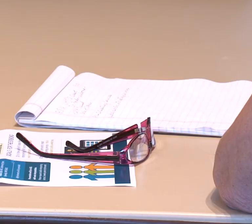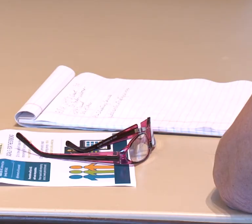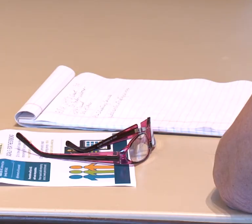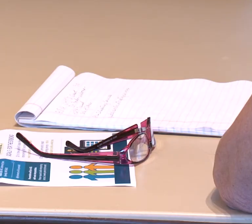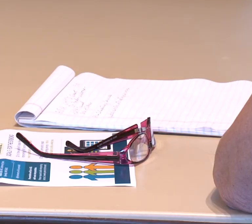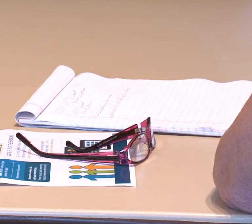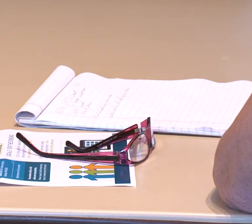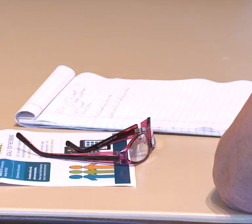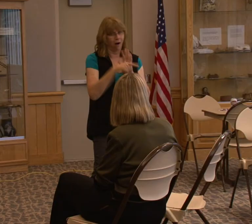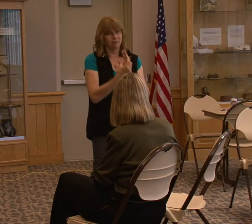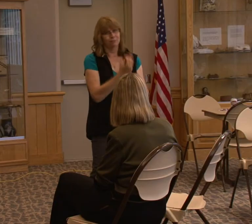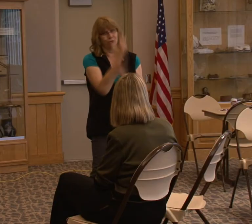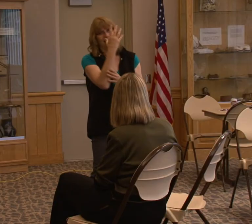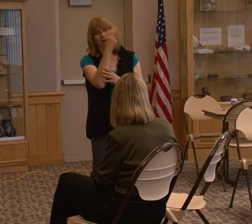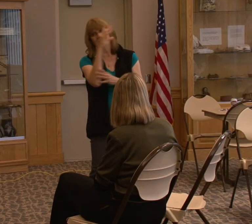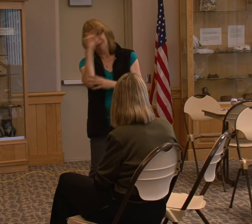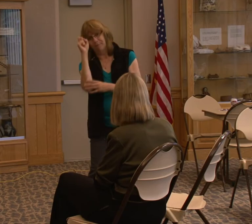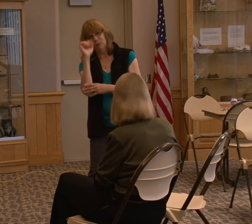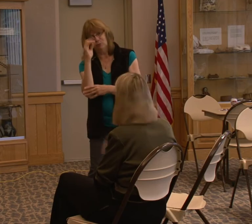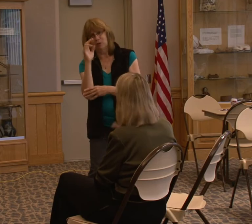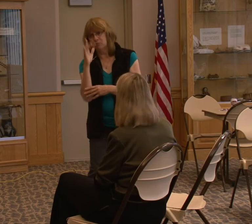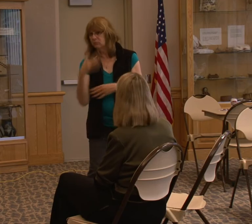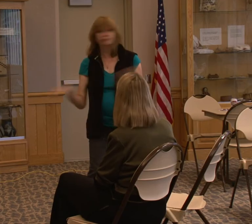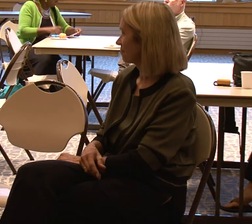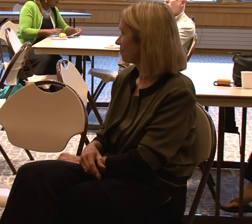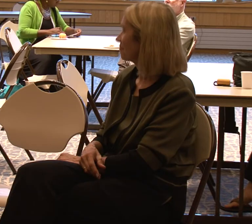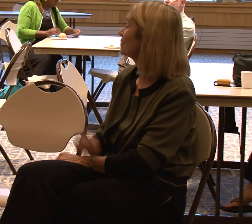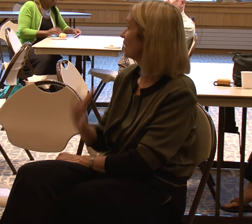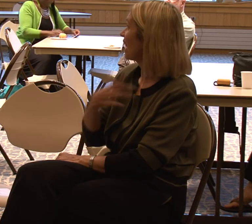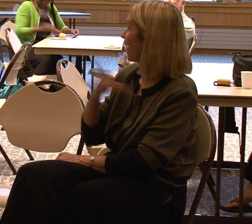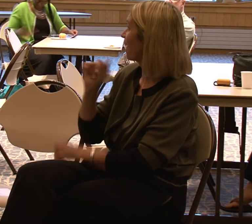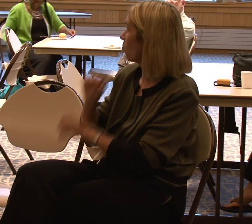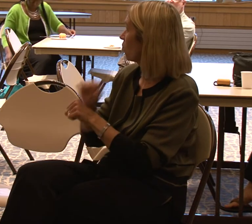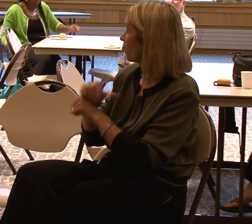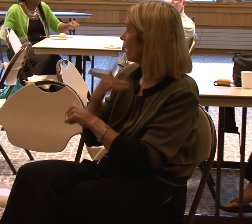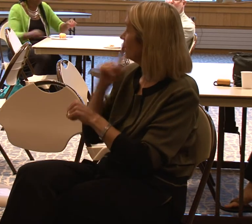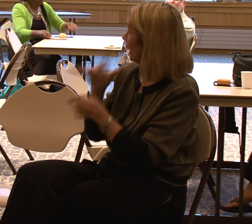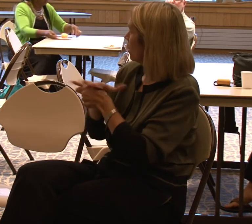will give them an idea of how to enhance services for the Deaf community, especially in rural